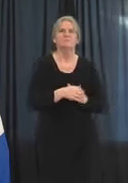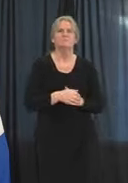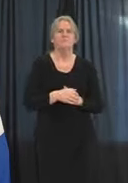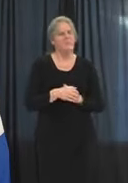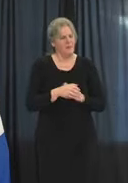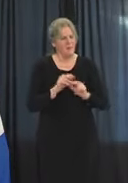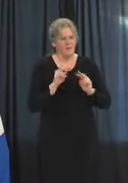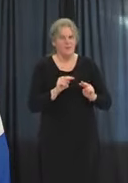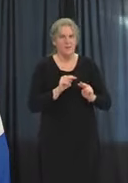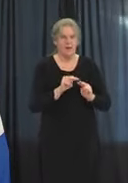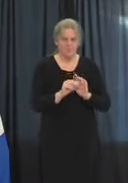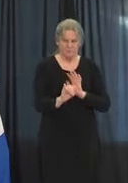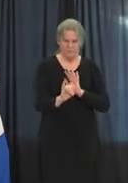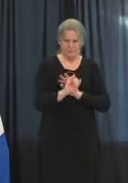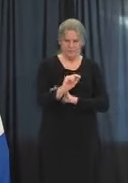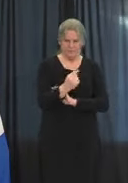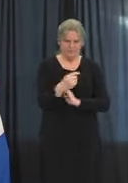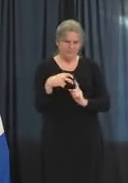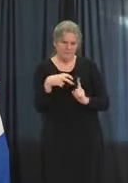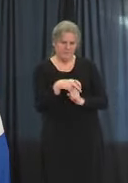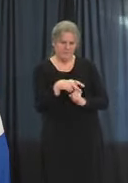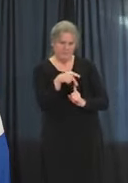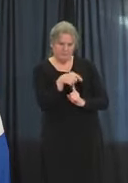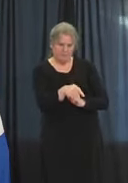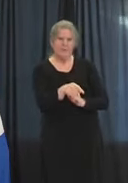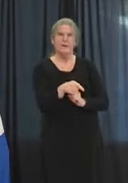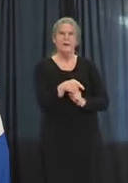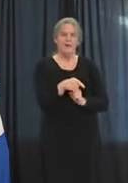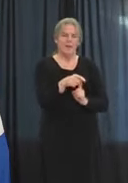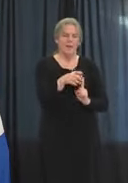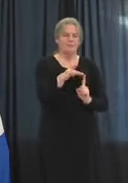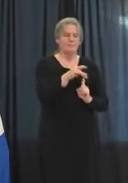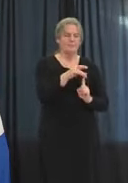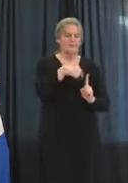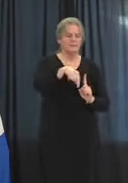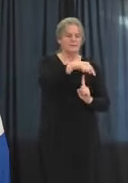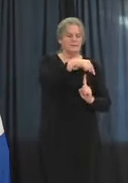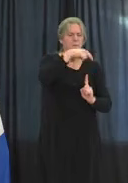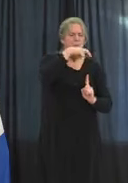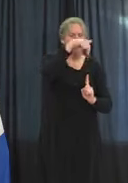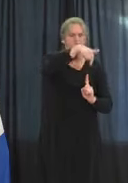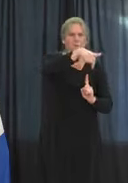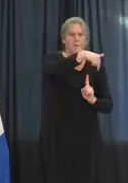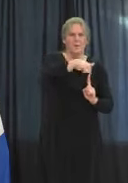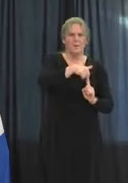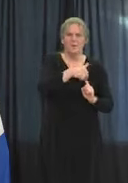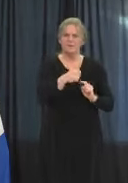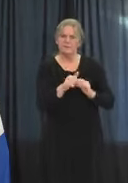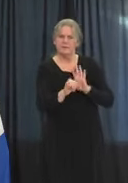process. Case detection, identify significant contacts of the case, determined at risk of